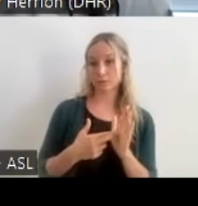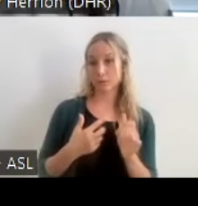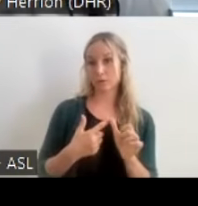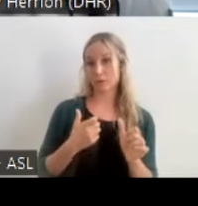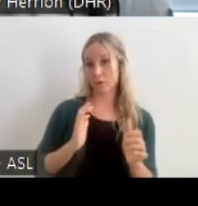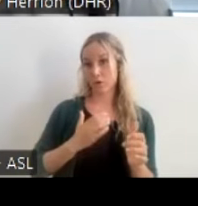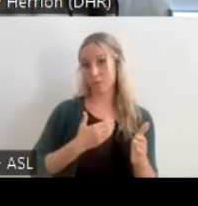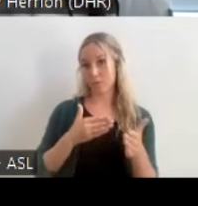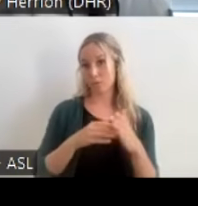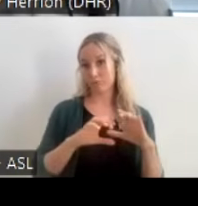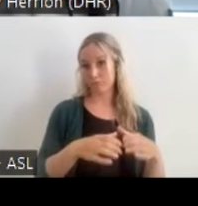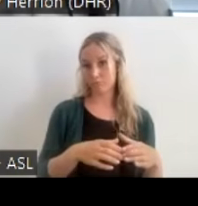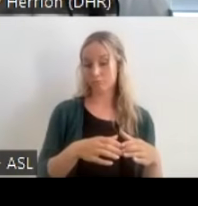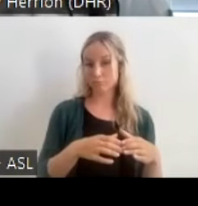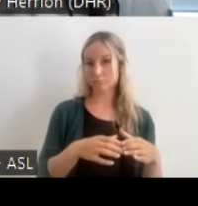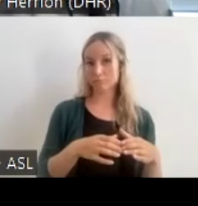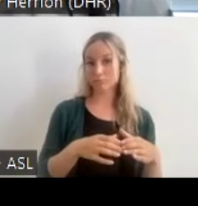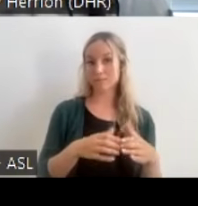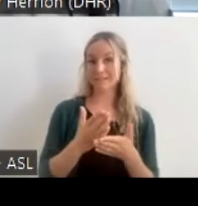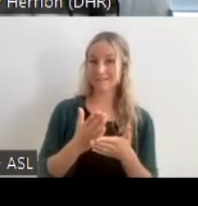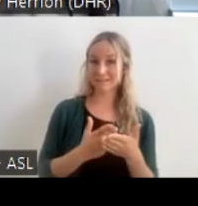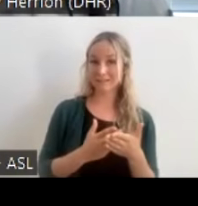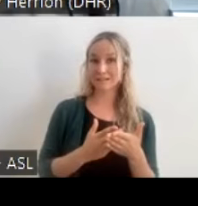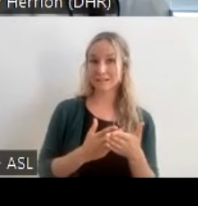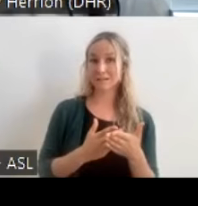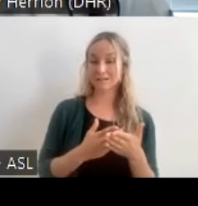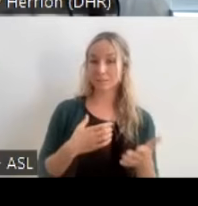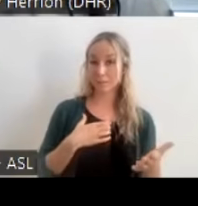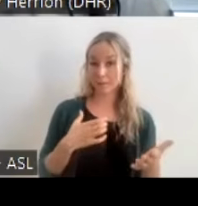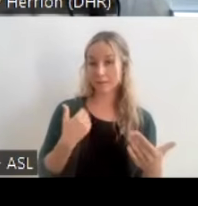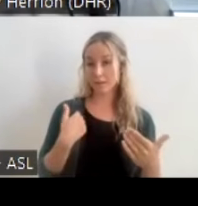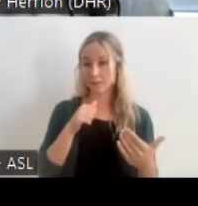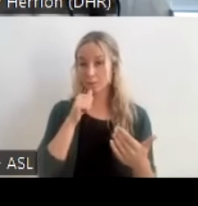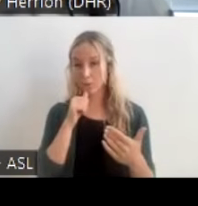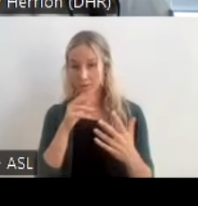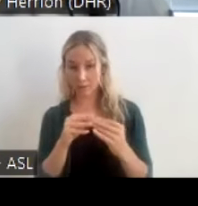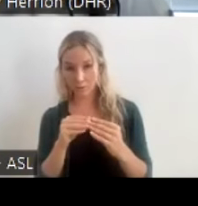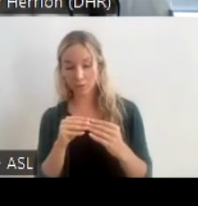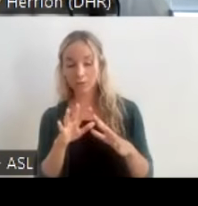judge after the hearing then is required to submit a recommended order to the commissioner, And the